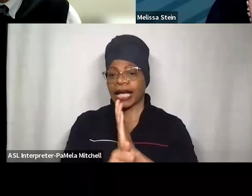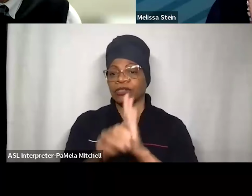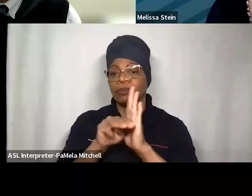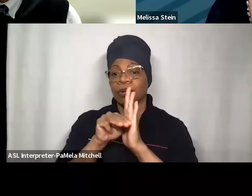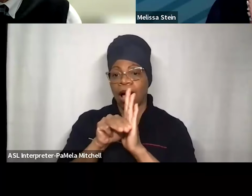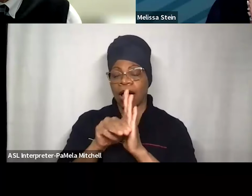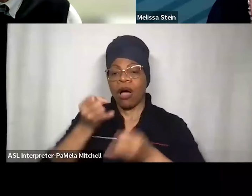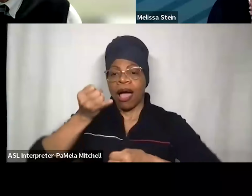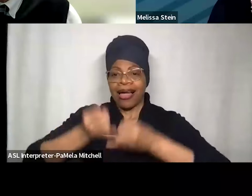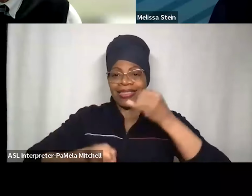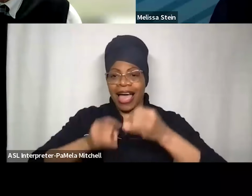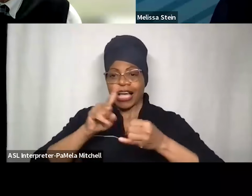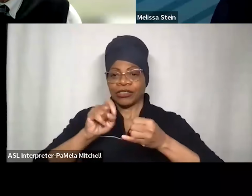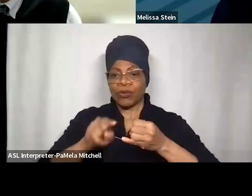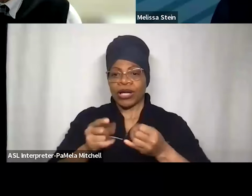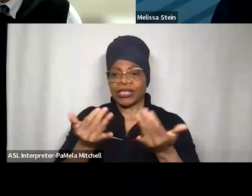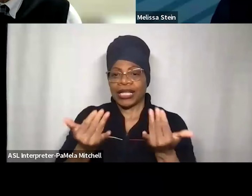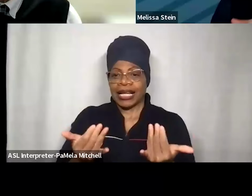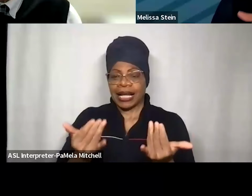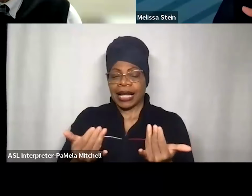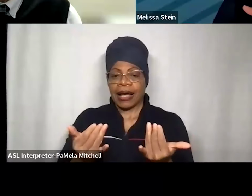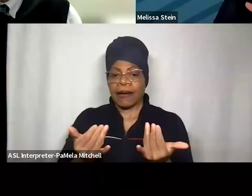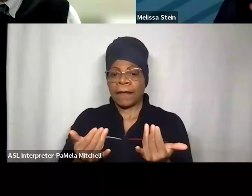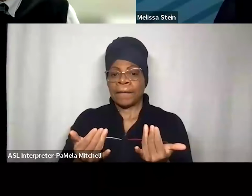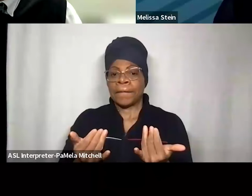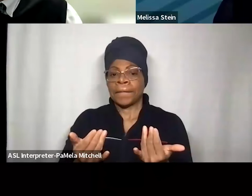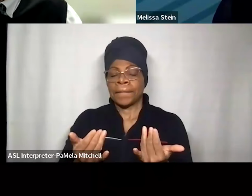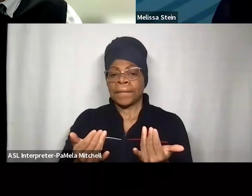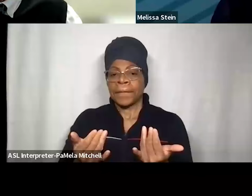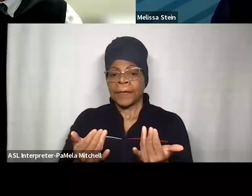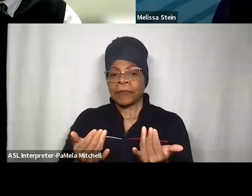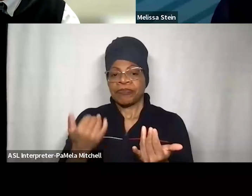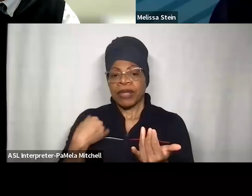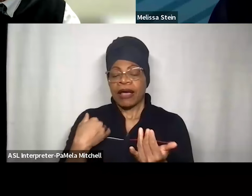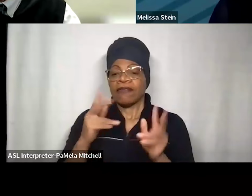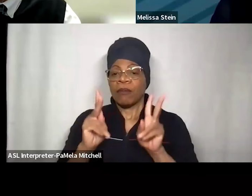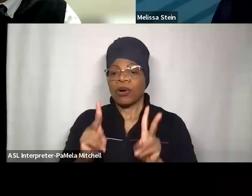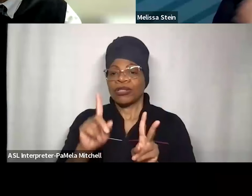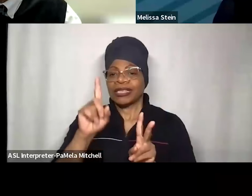and then we'll move into our closing slide. So someone named Manny asked,